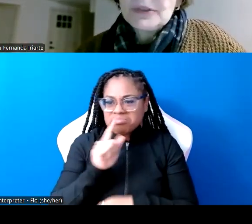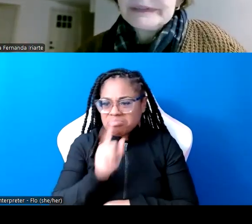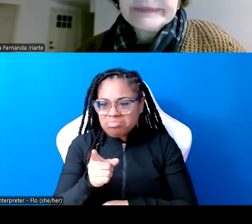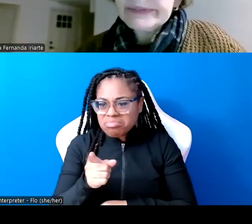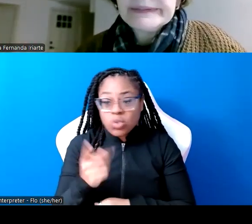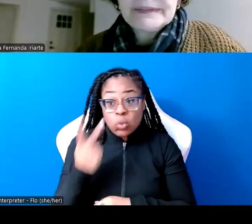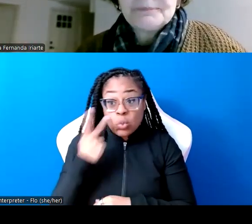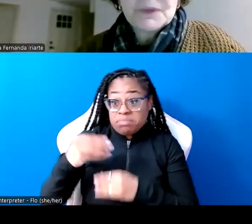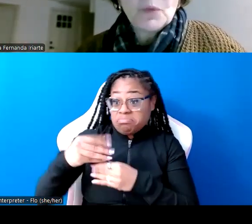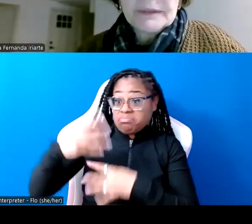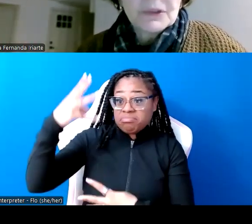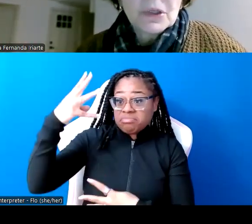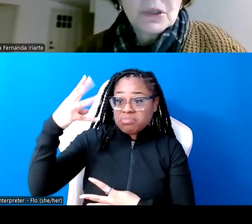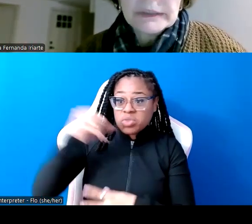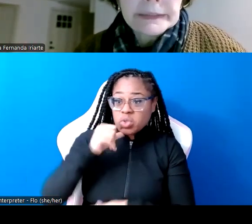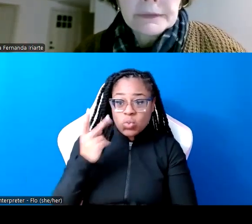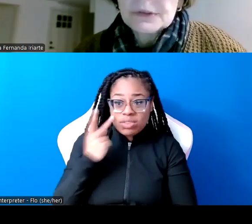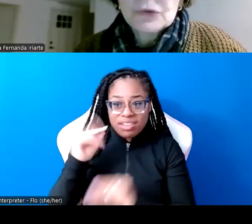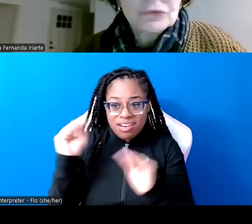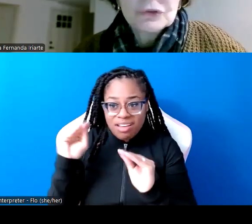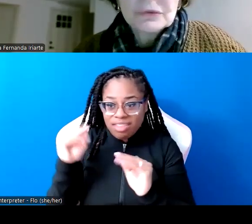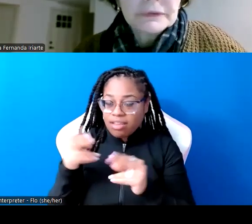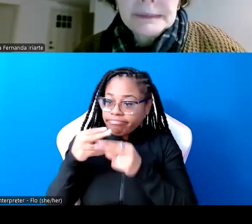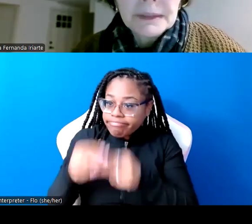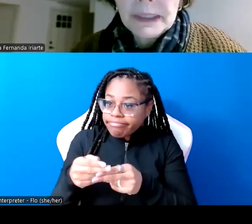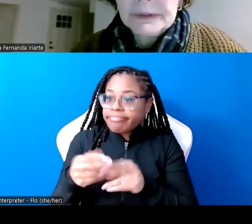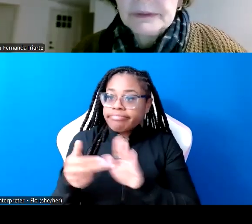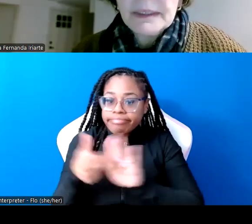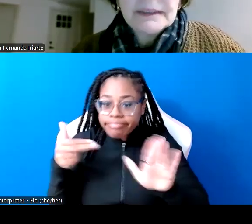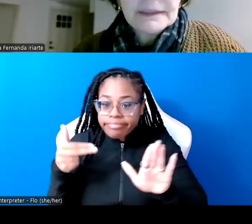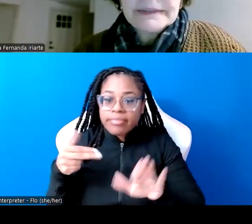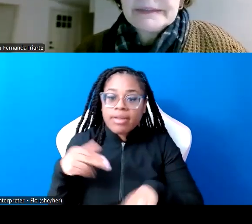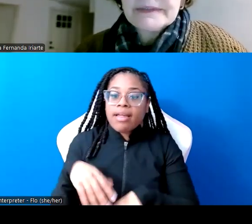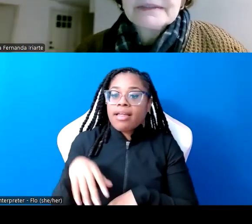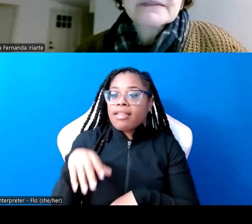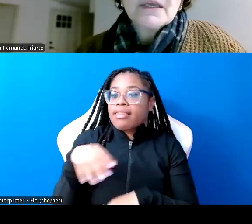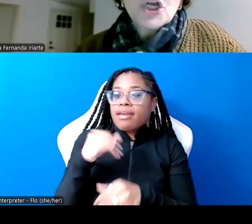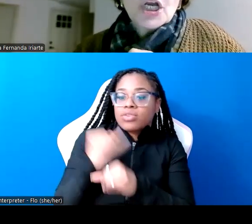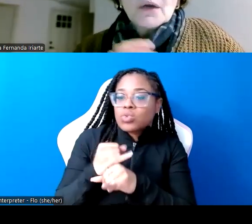You didn't see a waiver called institutional deeming waiver doesn't exist.